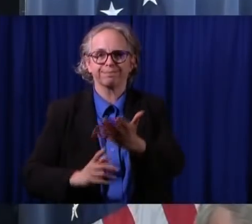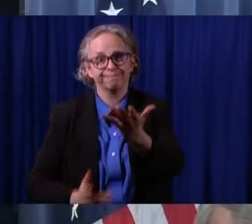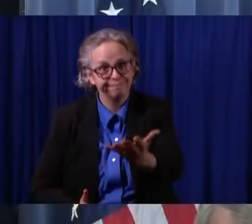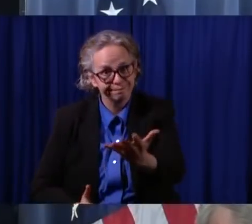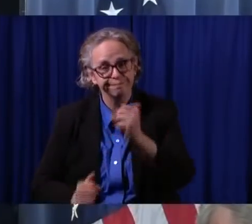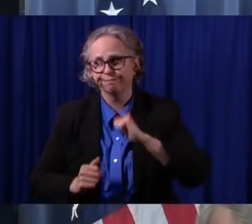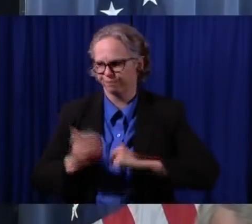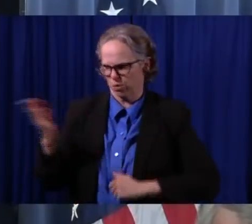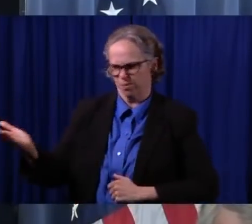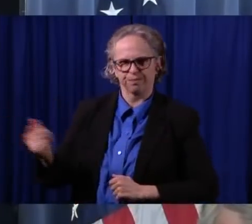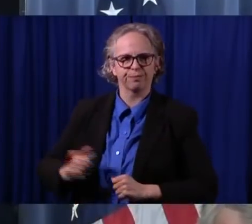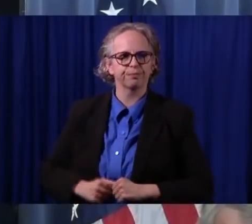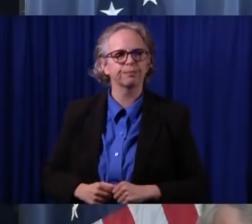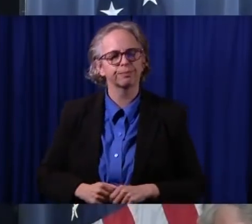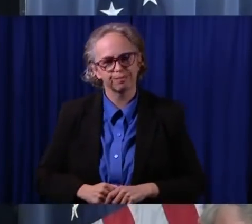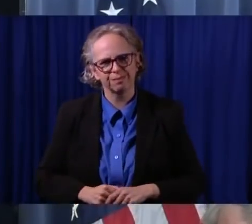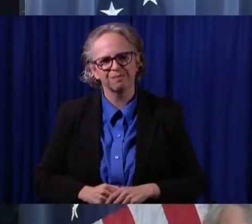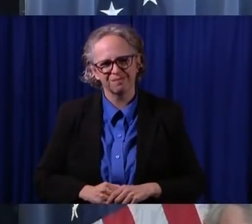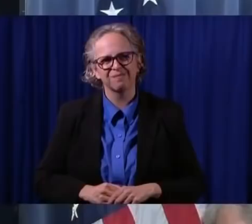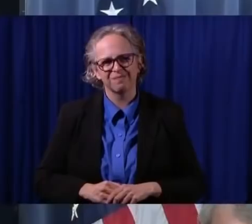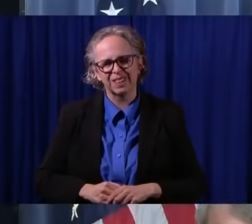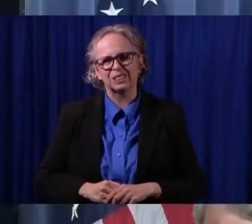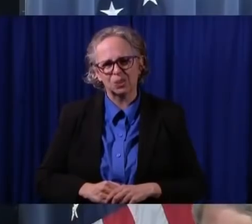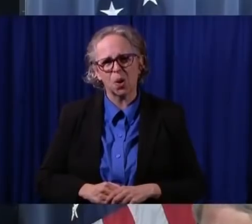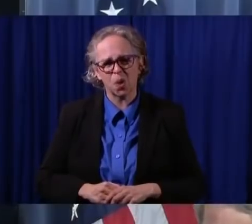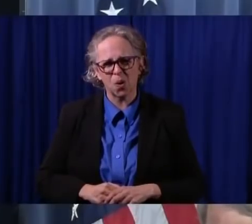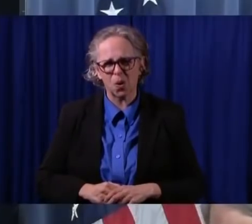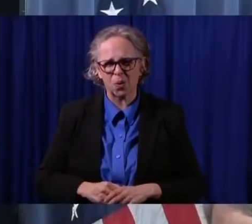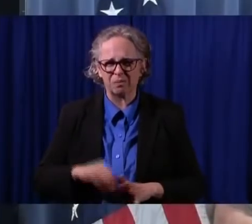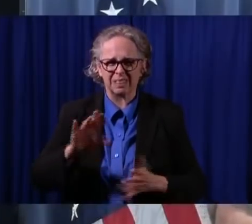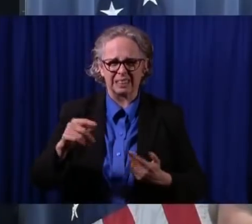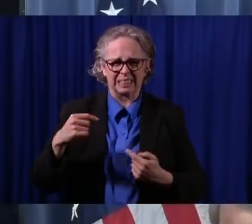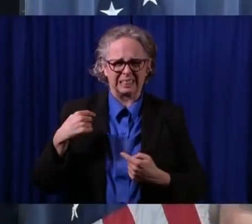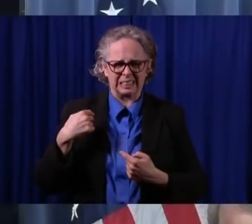INCREASE FROM MAY 25th THROUGH JUNE 13th IN MONTGOMERY COUNTY.